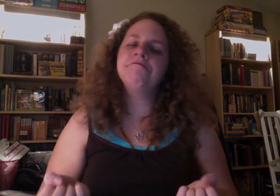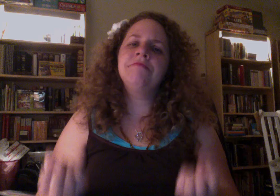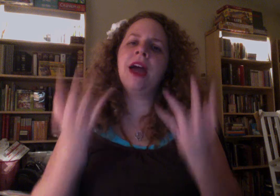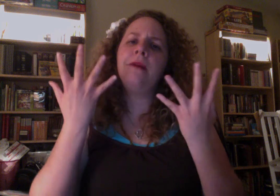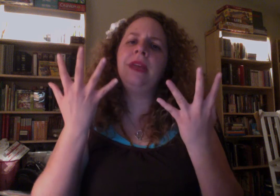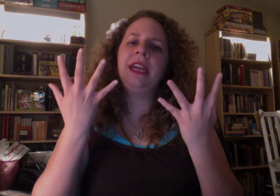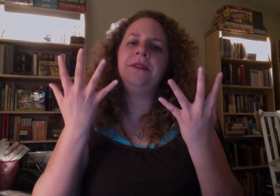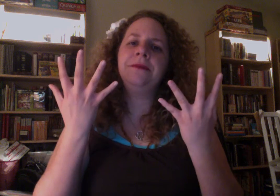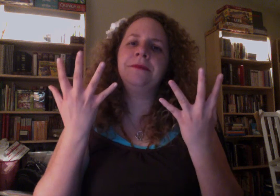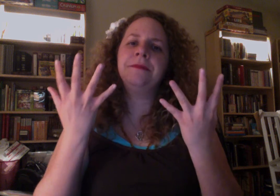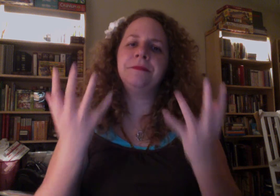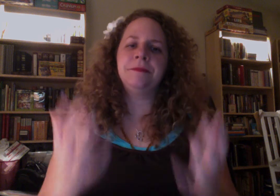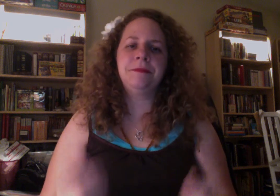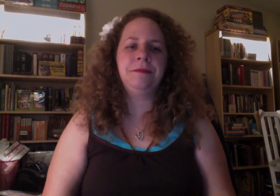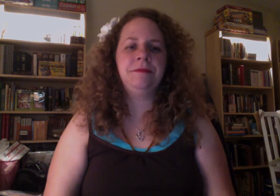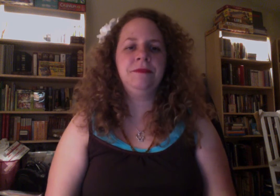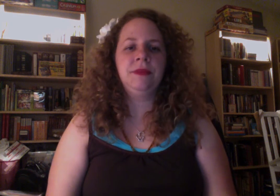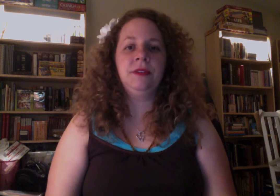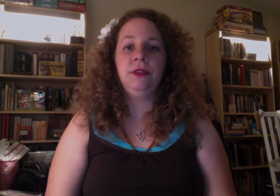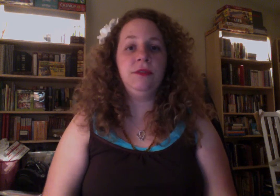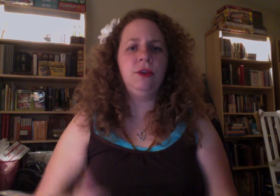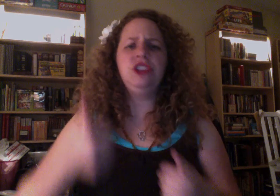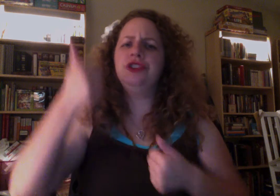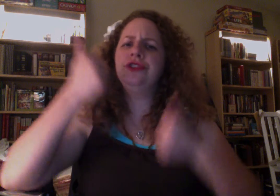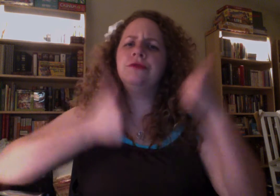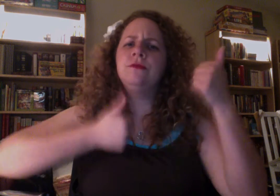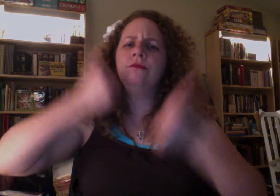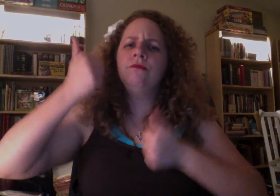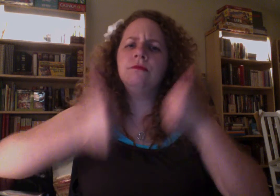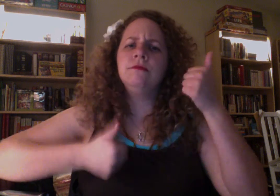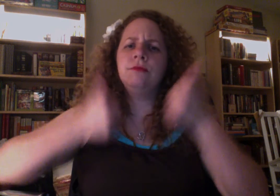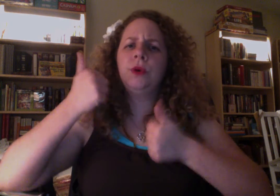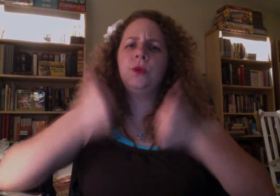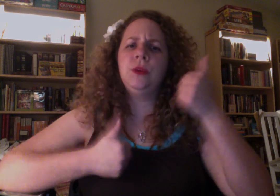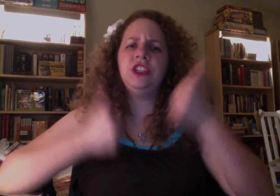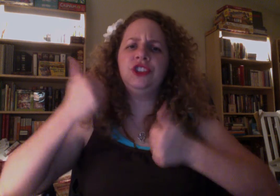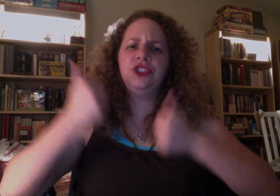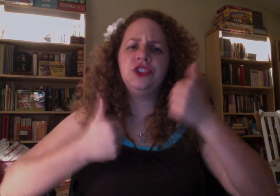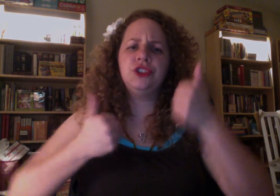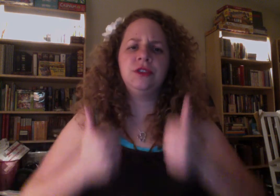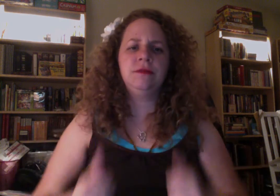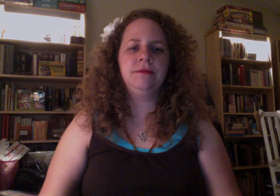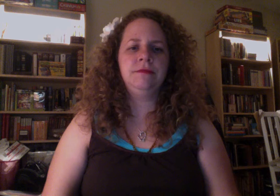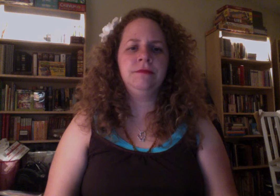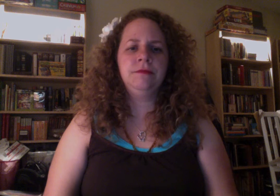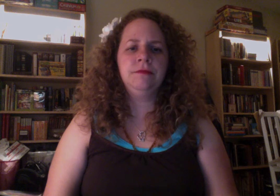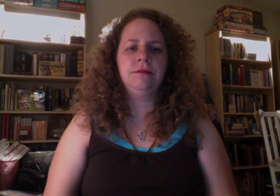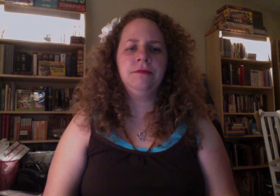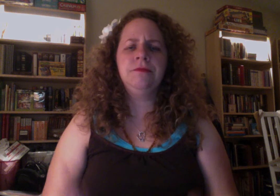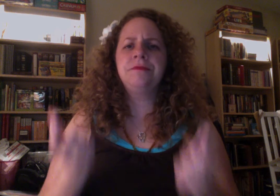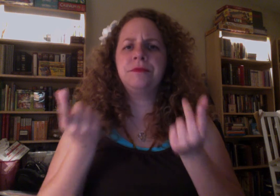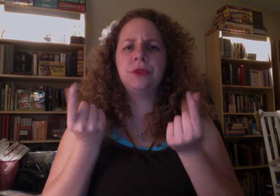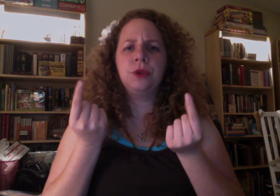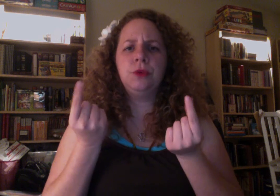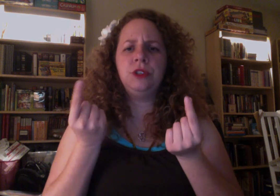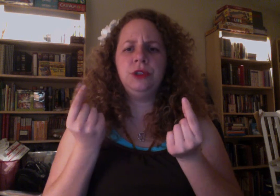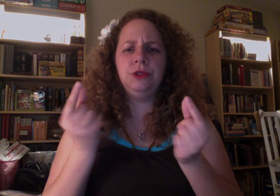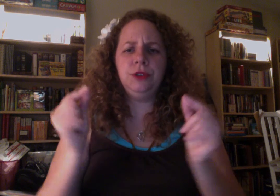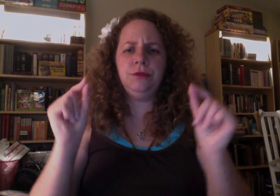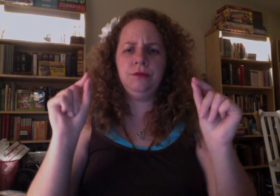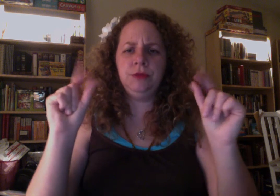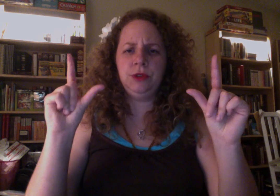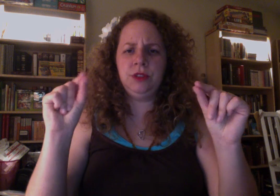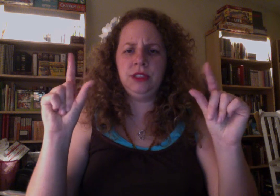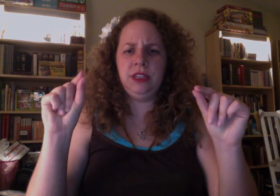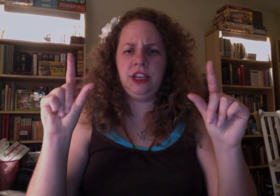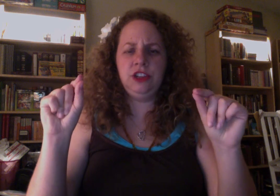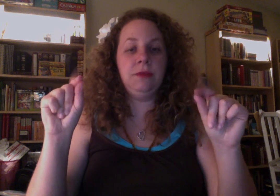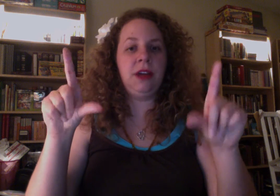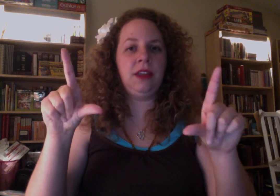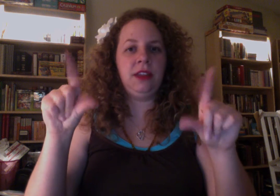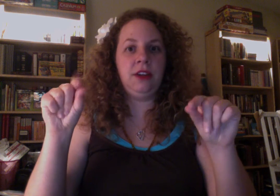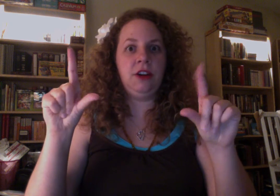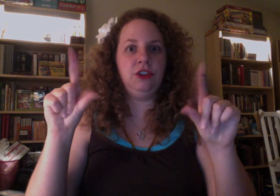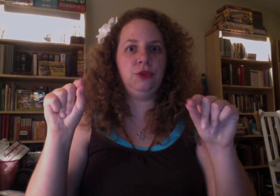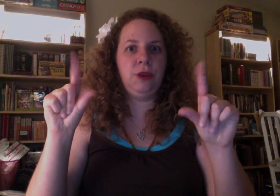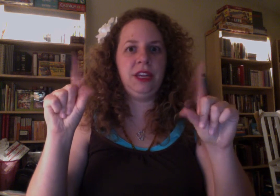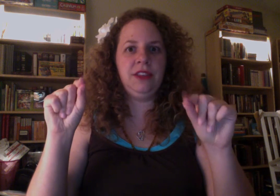HOW-MANY. You have WHICH, WHICH. WHAT-DO, so it's this handshape, kind of like our 20